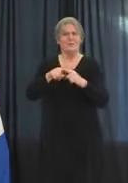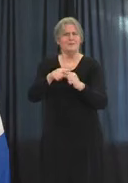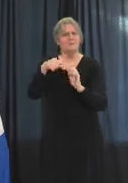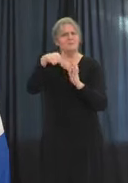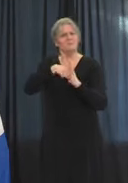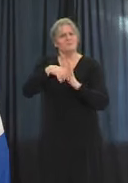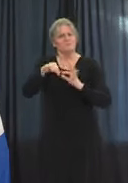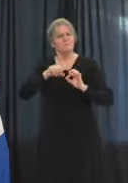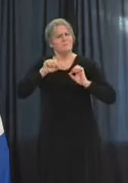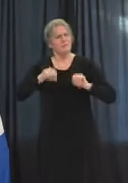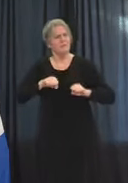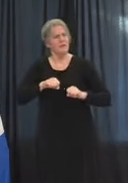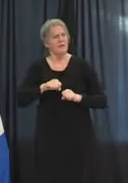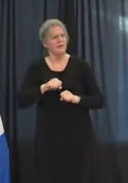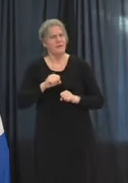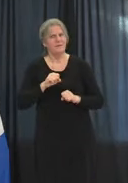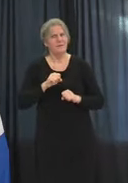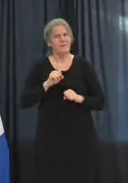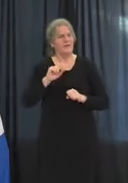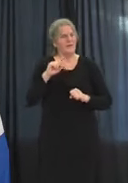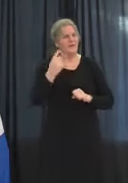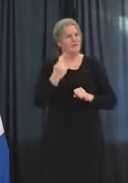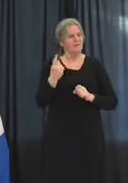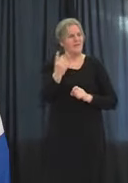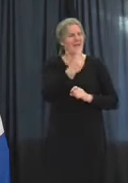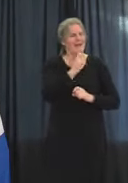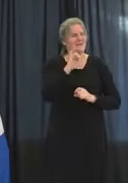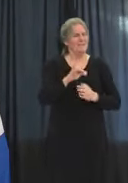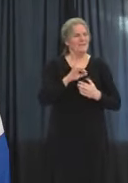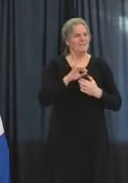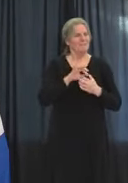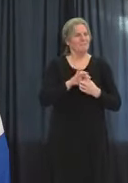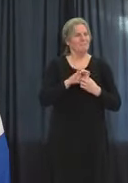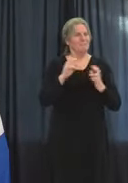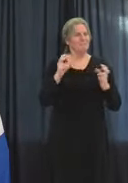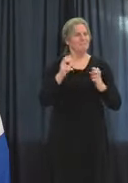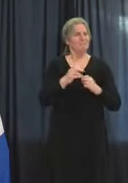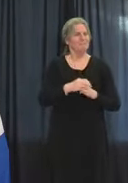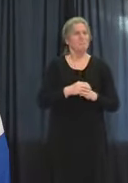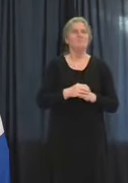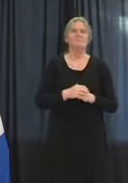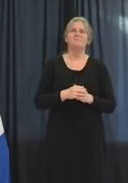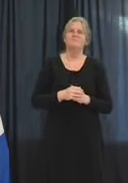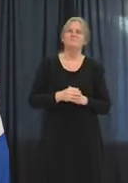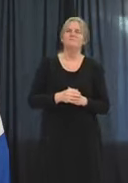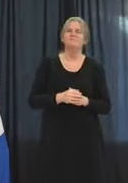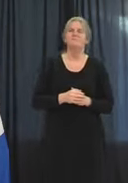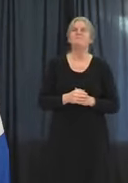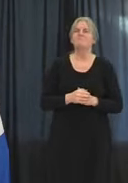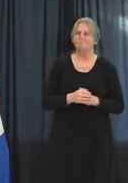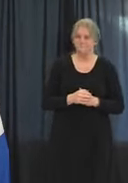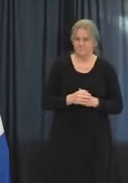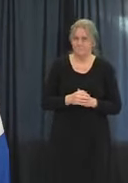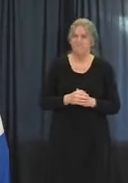Dive into a little bit more detail since this is your first public opportunity to speak to that?